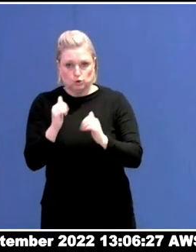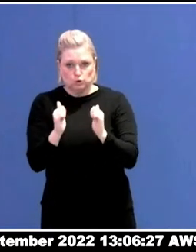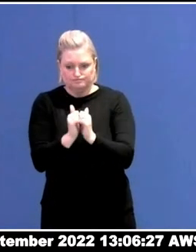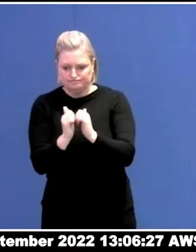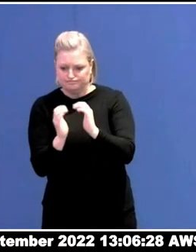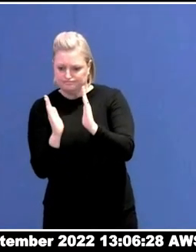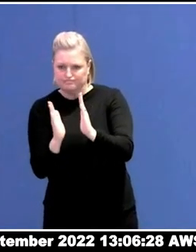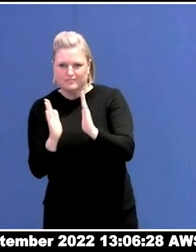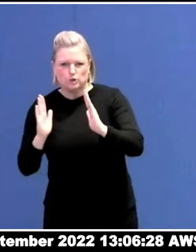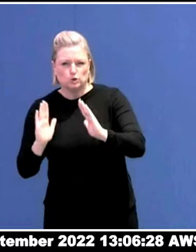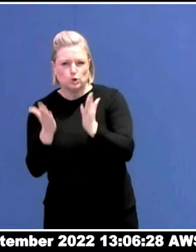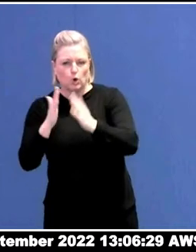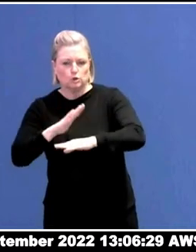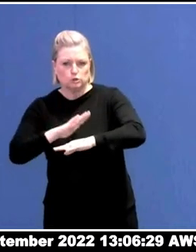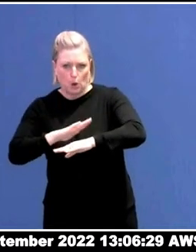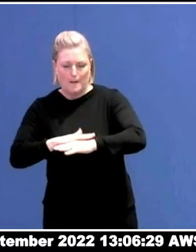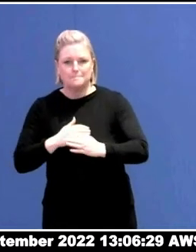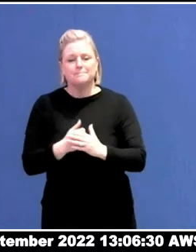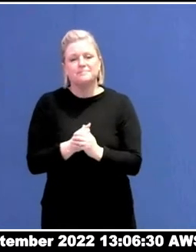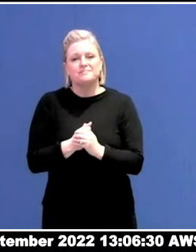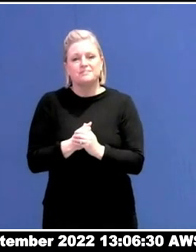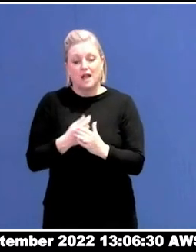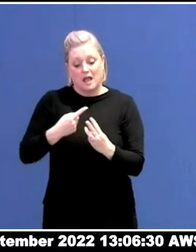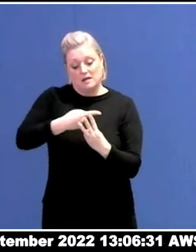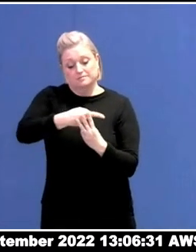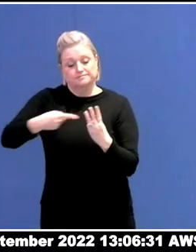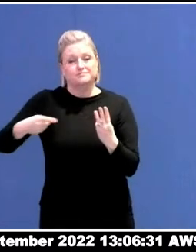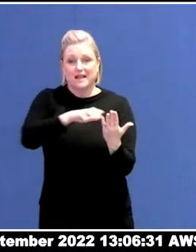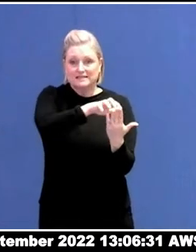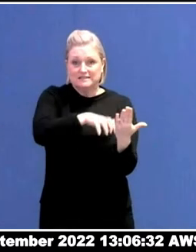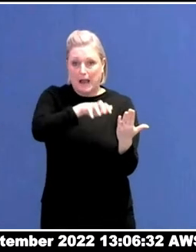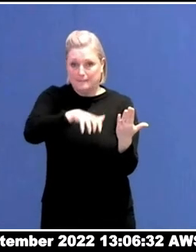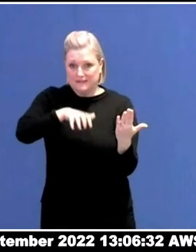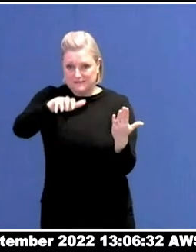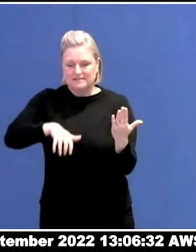In their statements, there are frequently detailed information and pertinent brief case